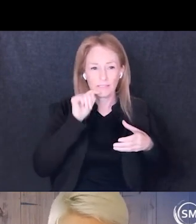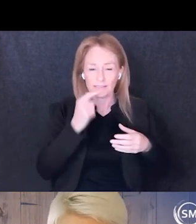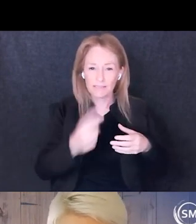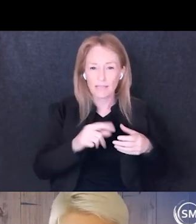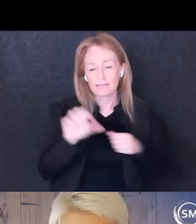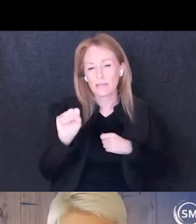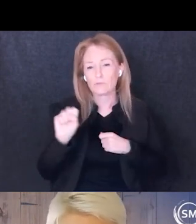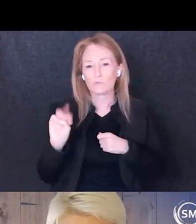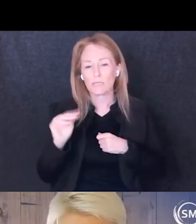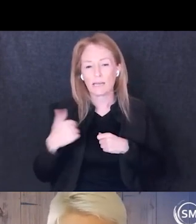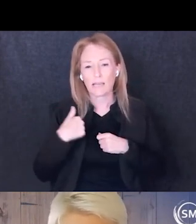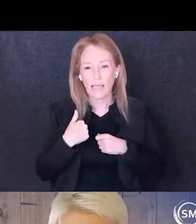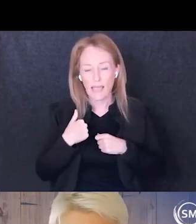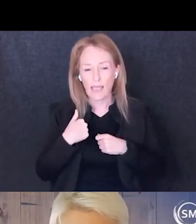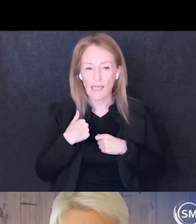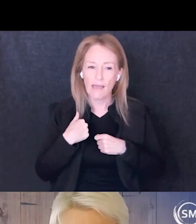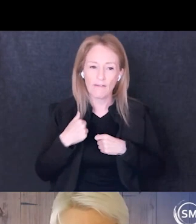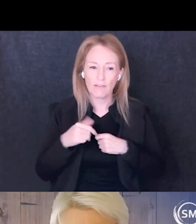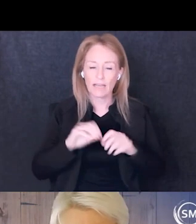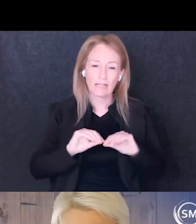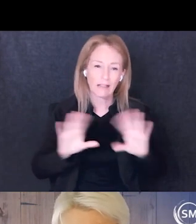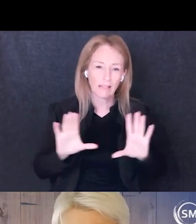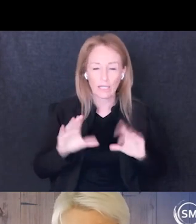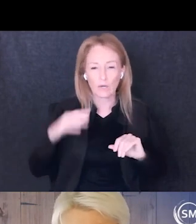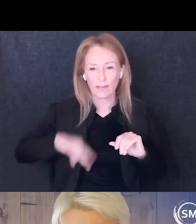THE QUOTE WAS DESPITE THE RESEARCH FROM THE SURGEON GENERAL,